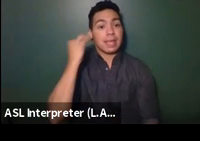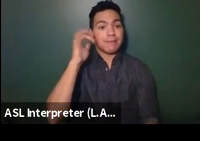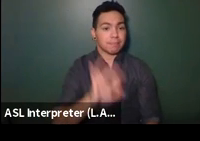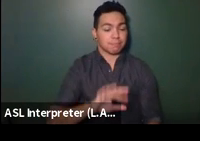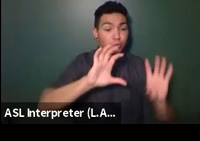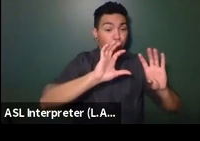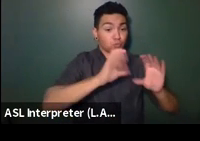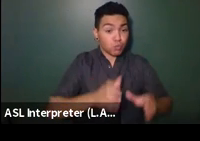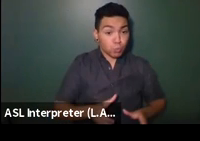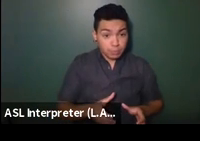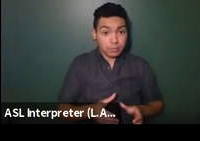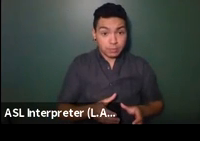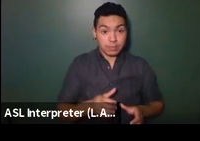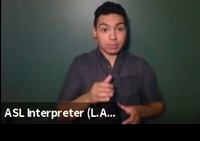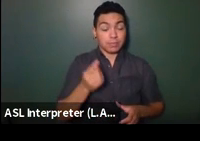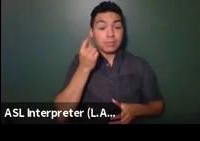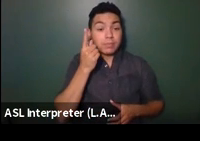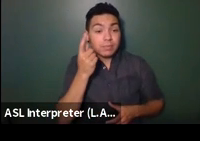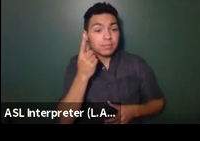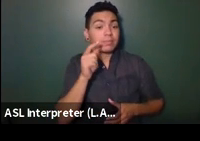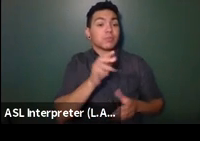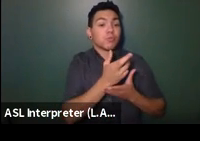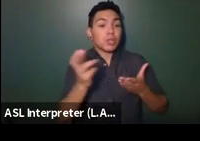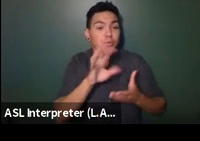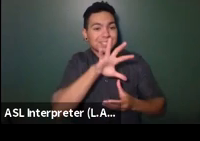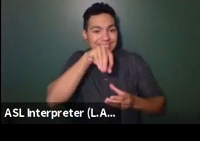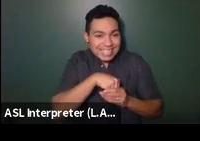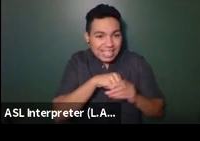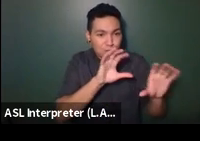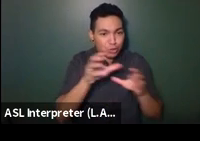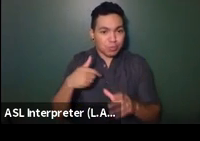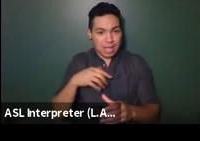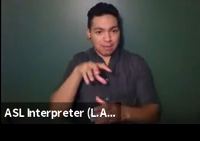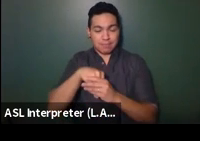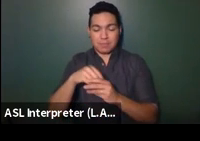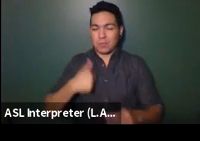ESD 189 - Amy Colburn: So this is resources that are within groups that I'm a part of which we haven't really dug into too much.